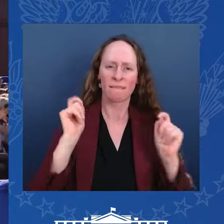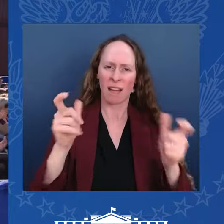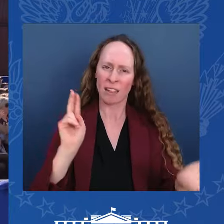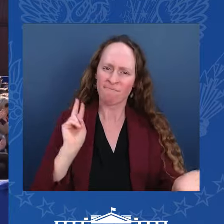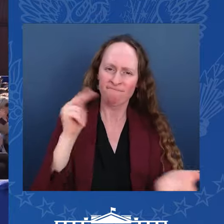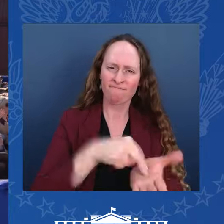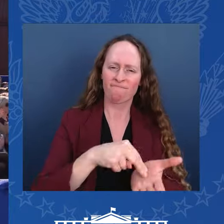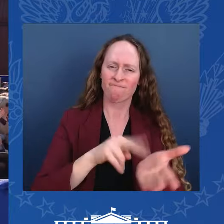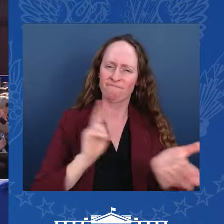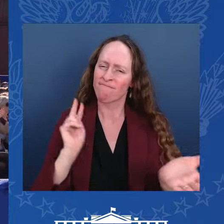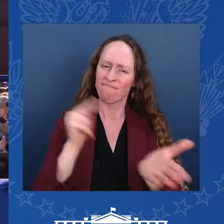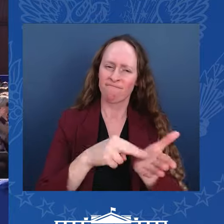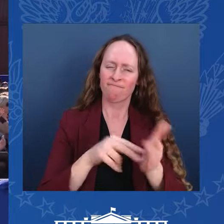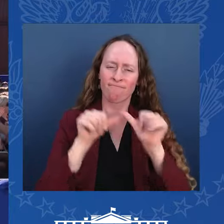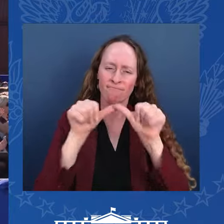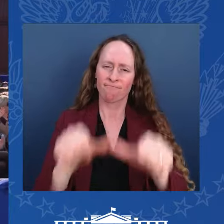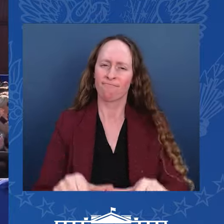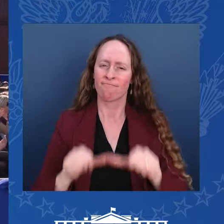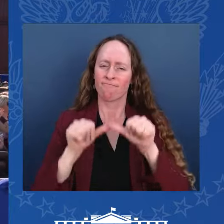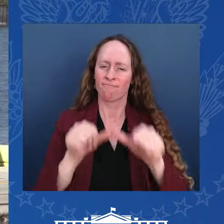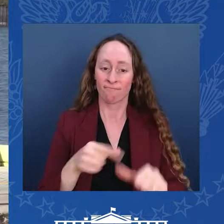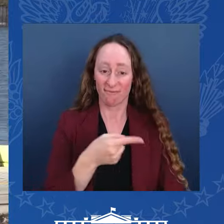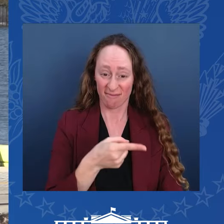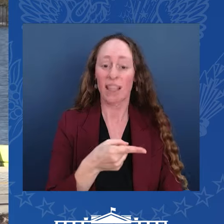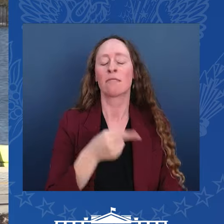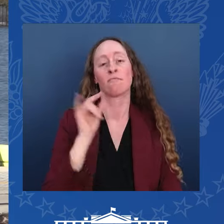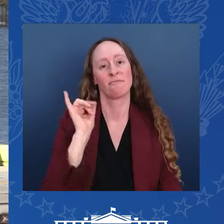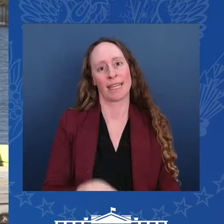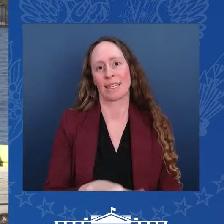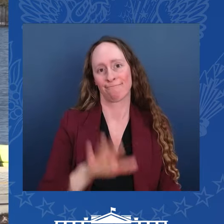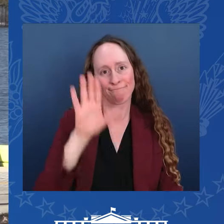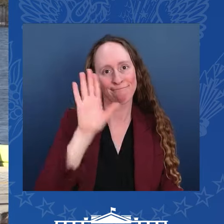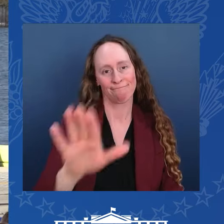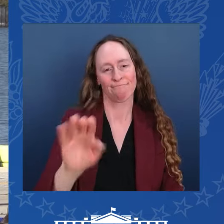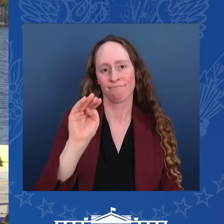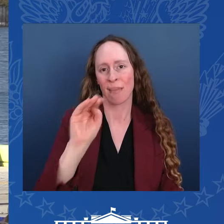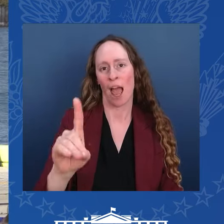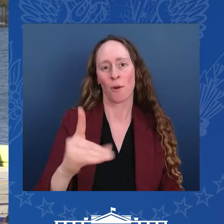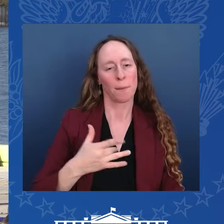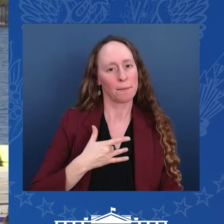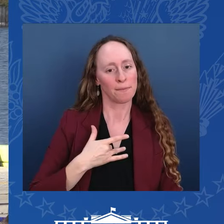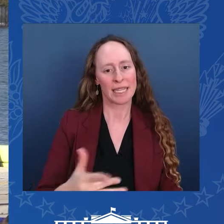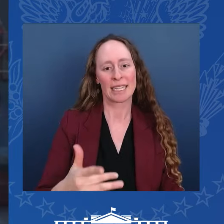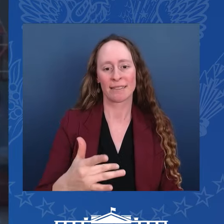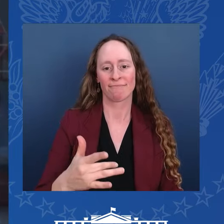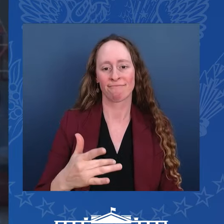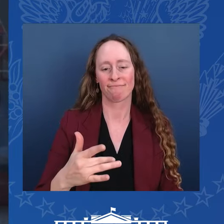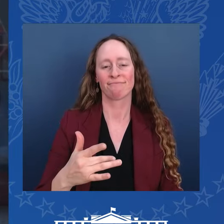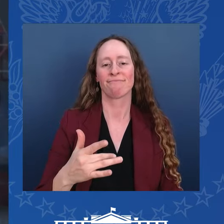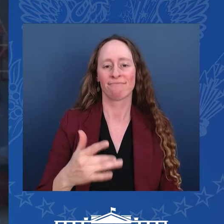And that's why I've never been more optimistic for our future. We just remember who the hell we are. We're the United States of America.